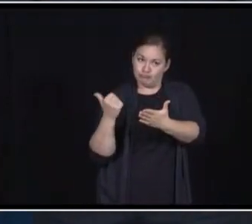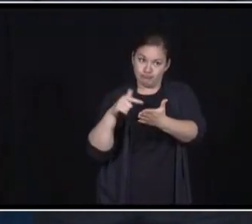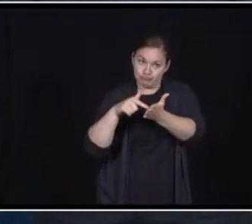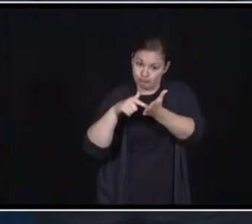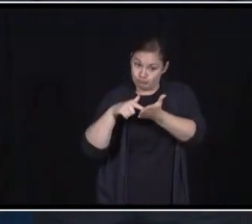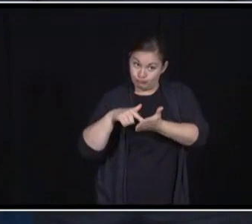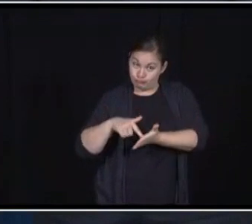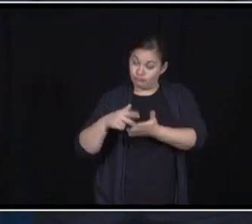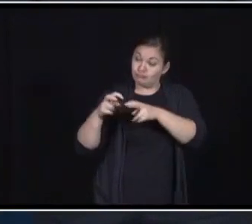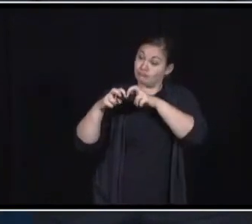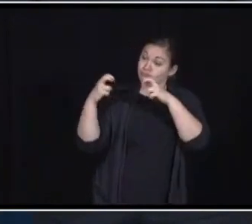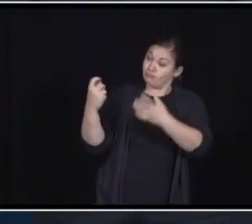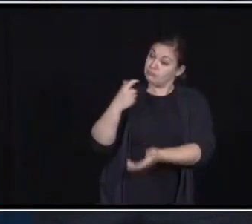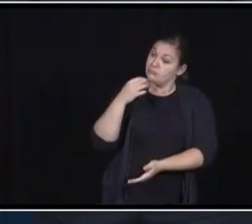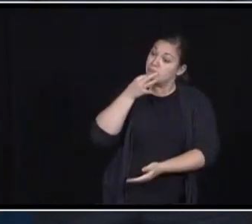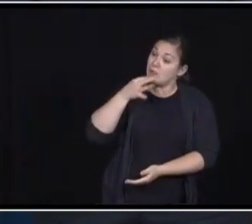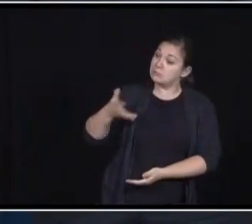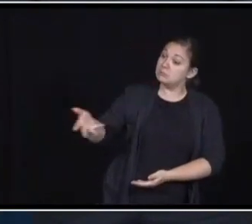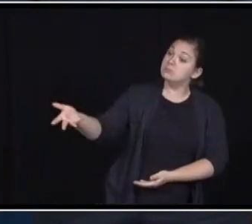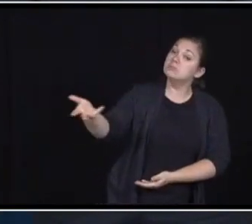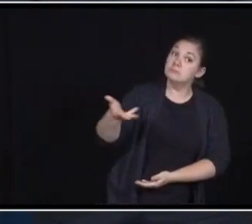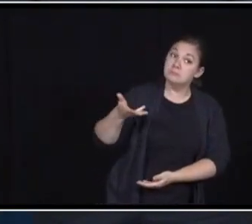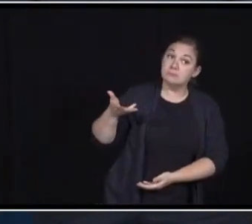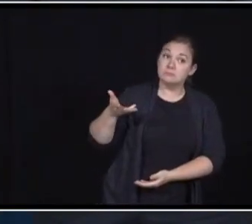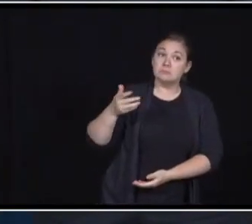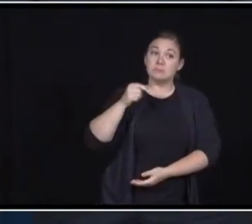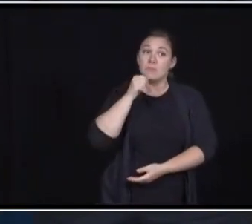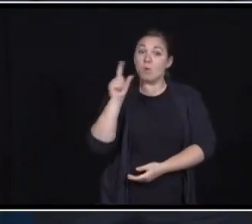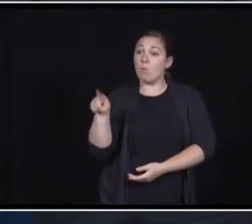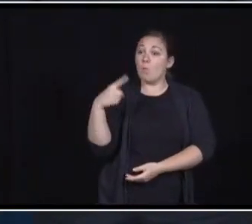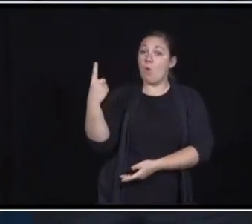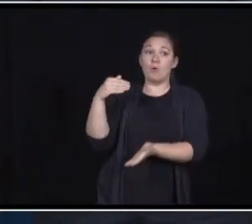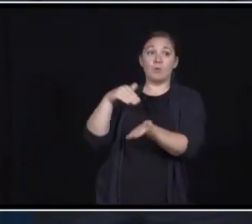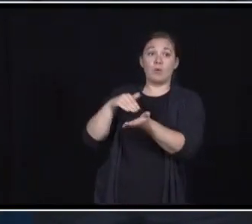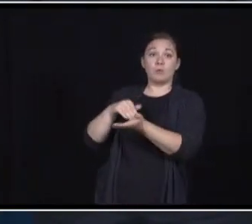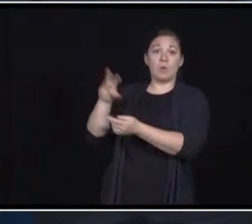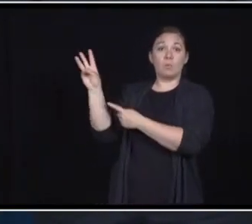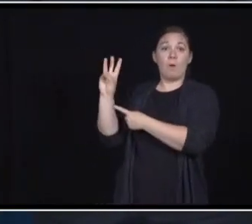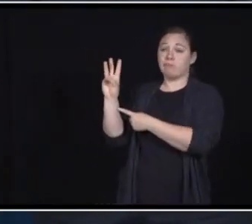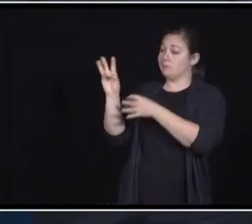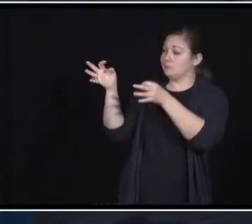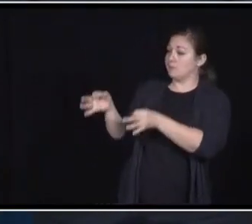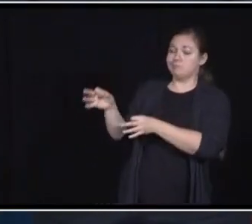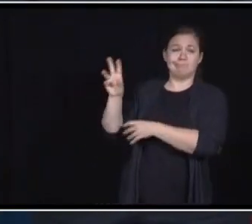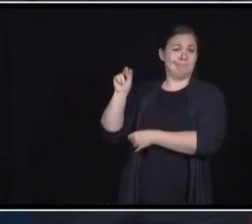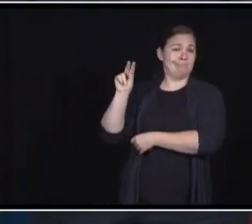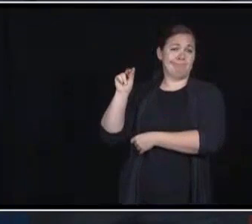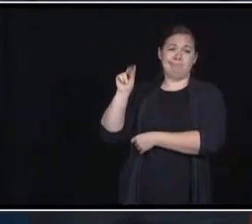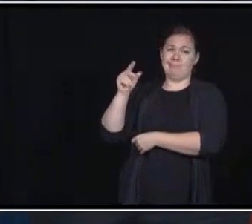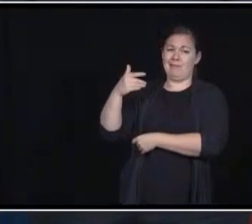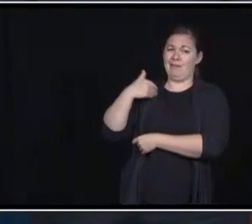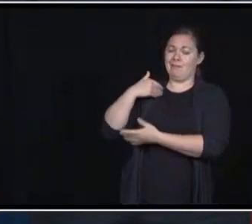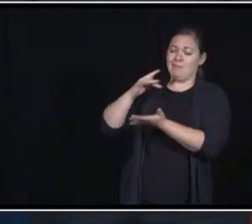And their life. So, show us the evidence. Hard-core evidence. Put it in front of the command table, because